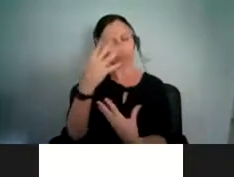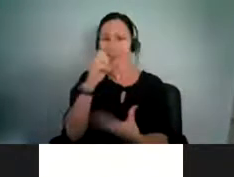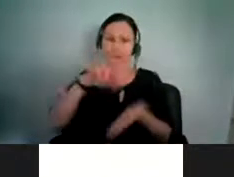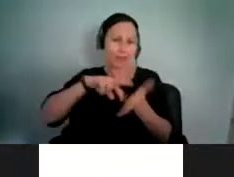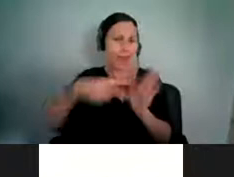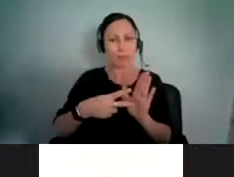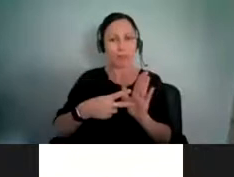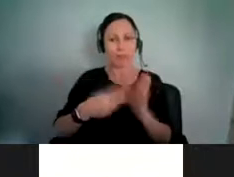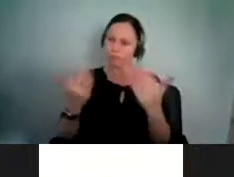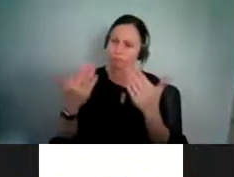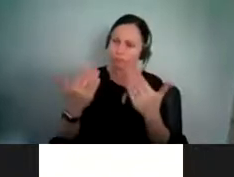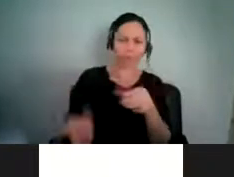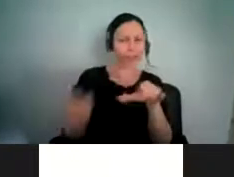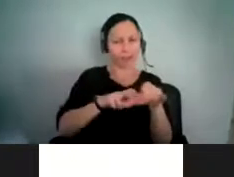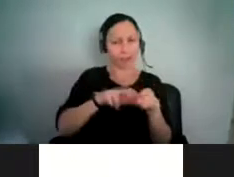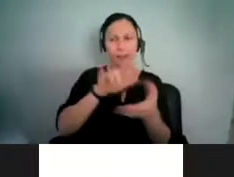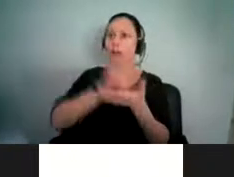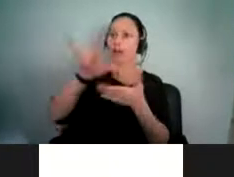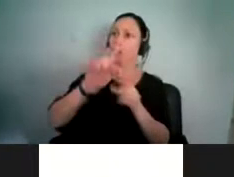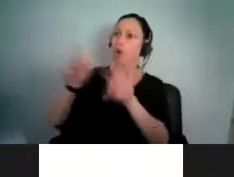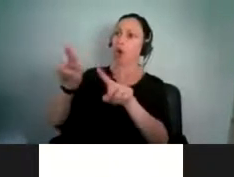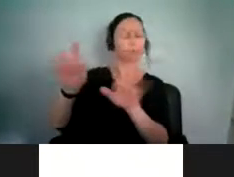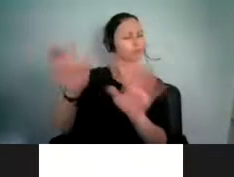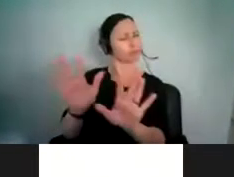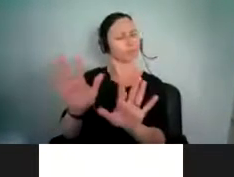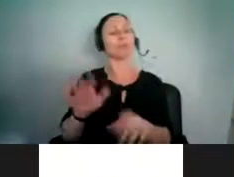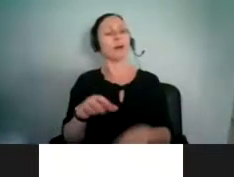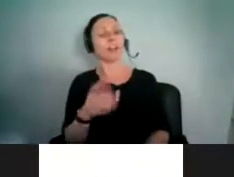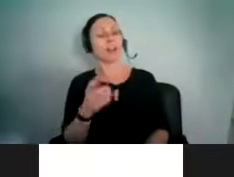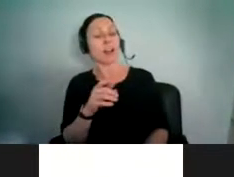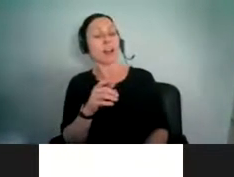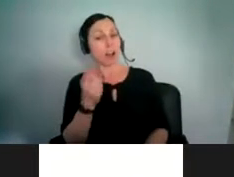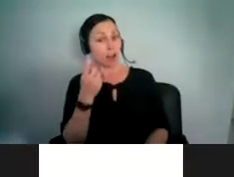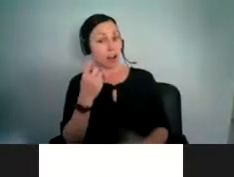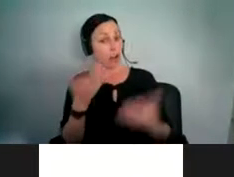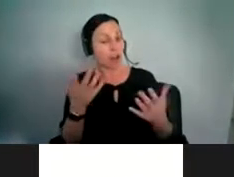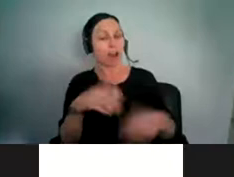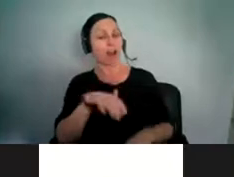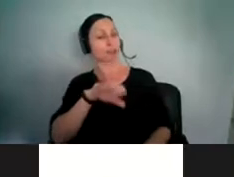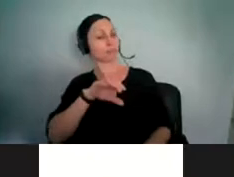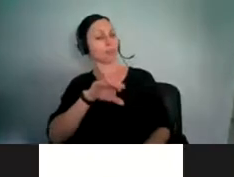and we go there, but we say, look, Claudia will be there. Kristy will be there. Susan will be there.